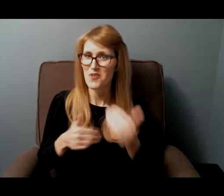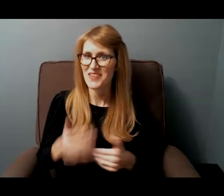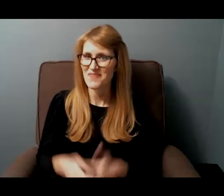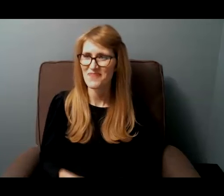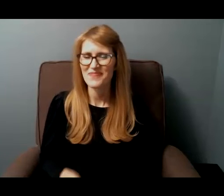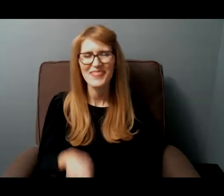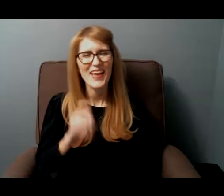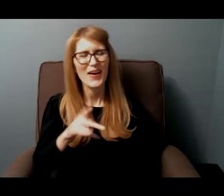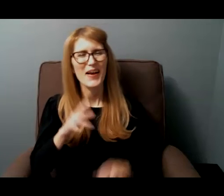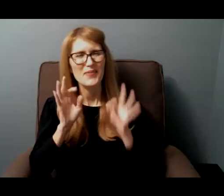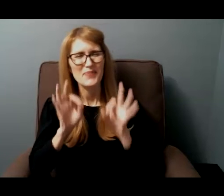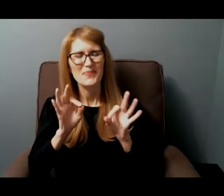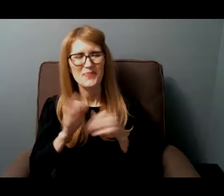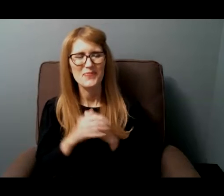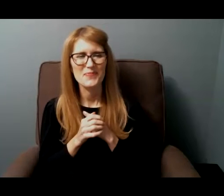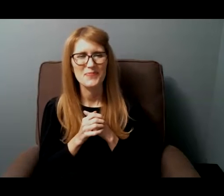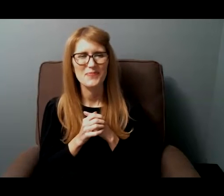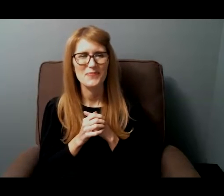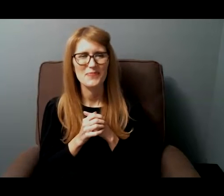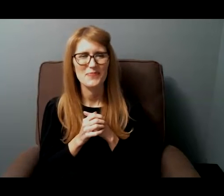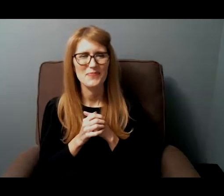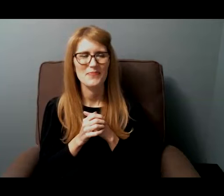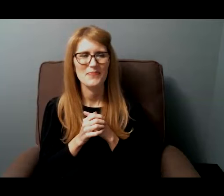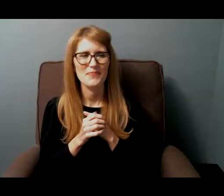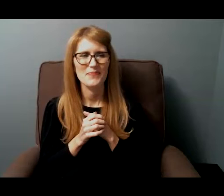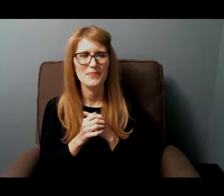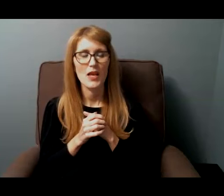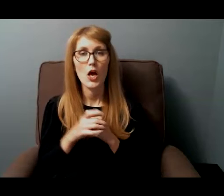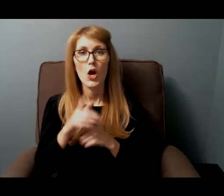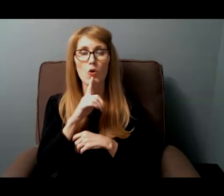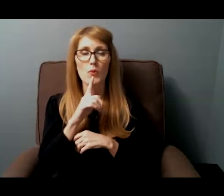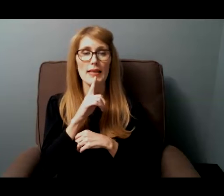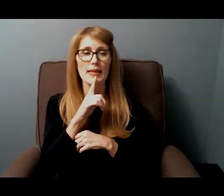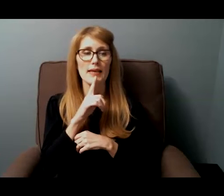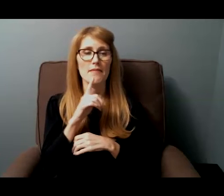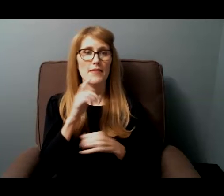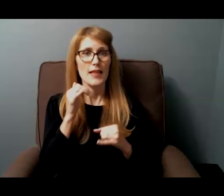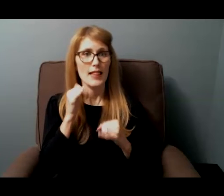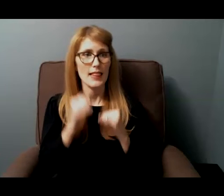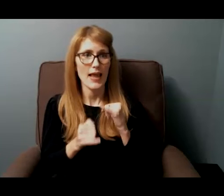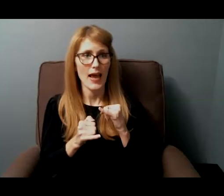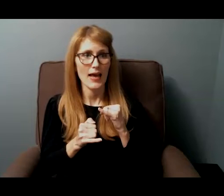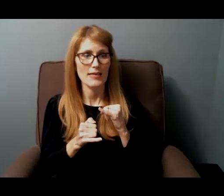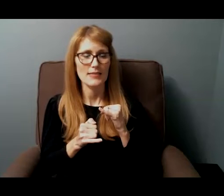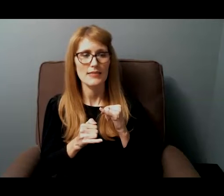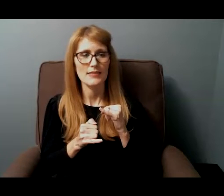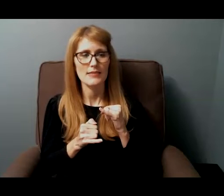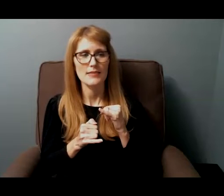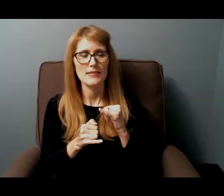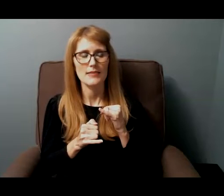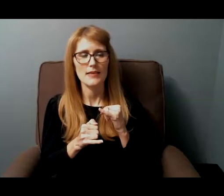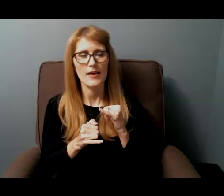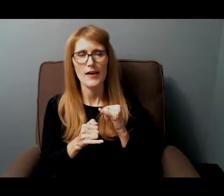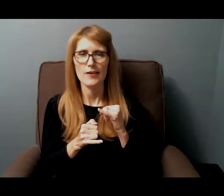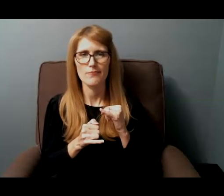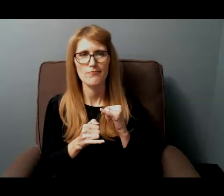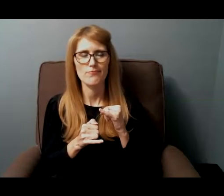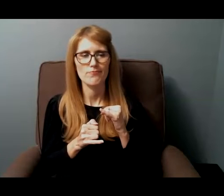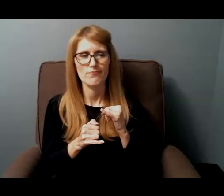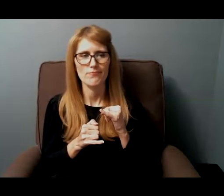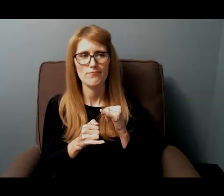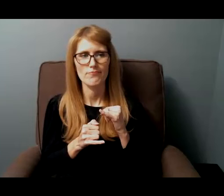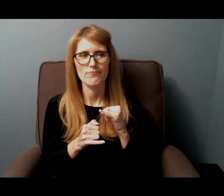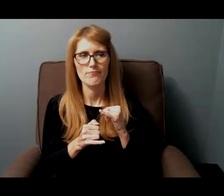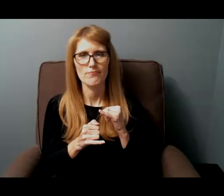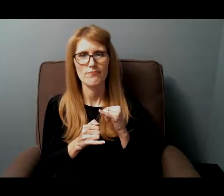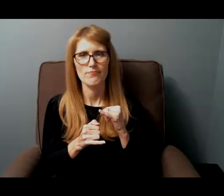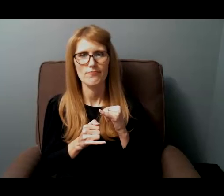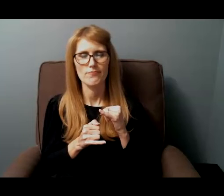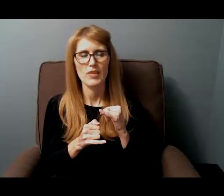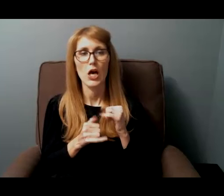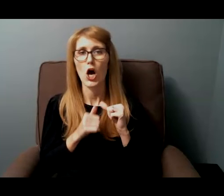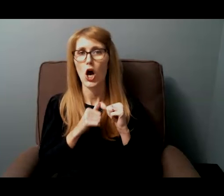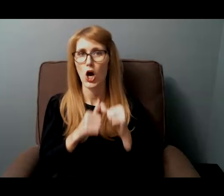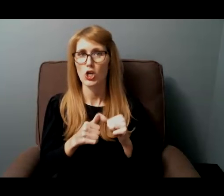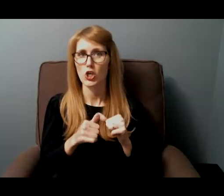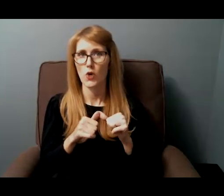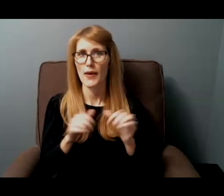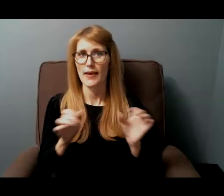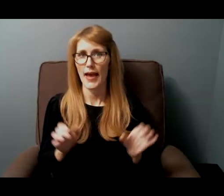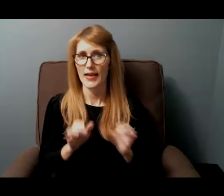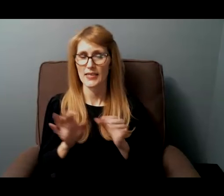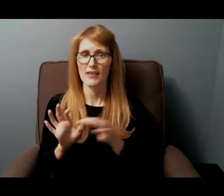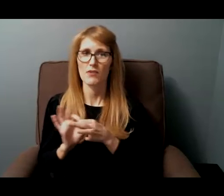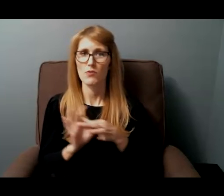great. So really, the last ongoing activity around reporting for SSDI I actually just kind